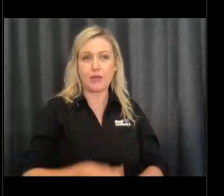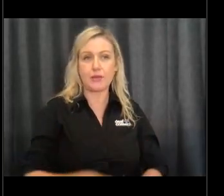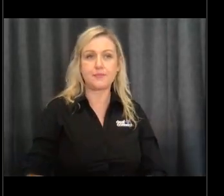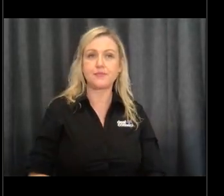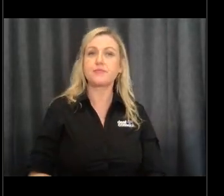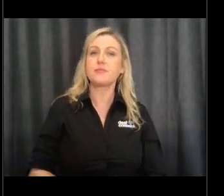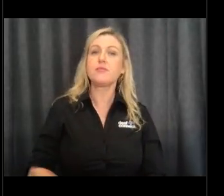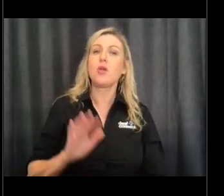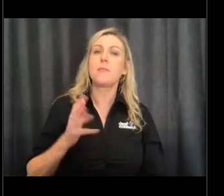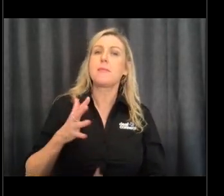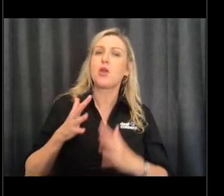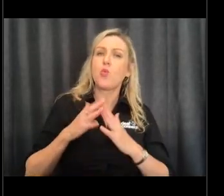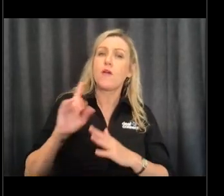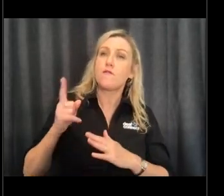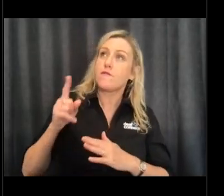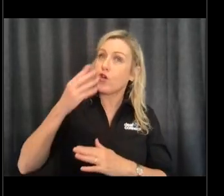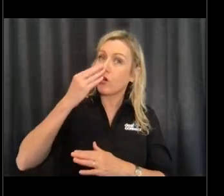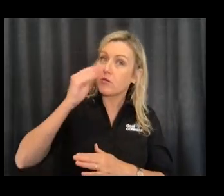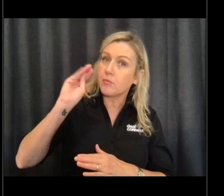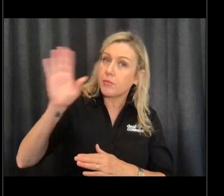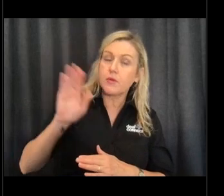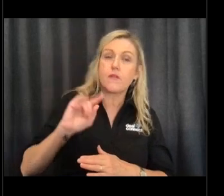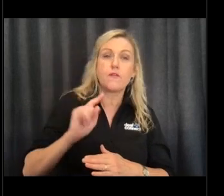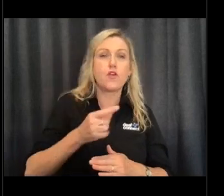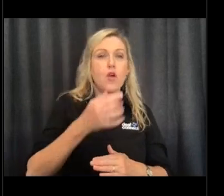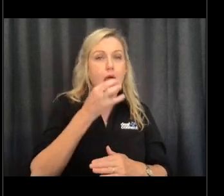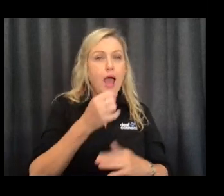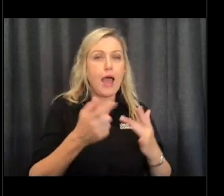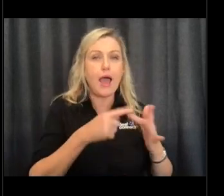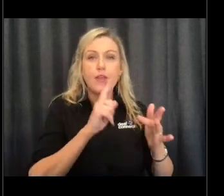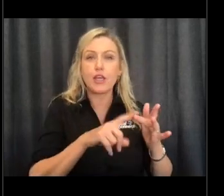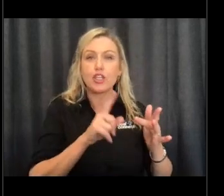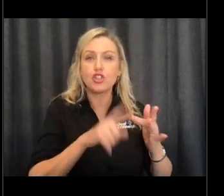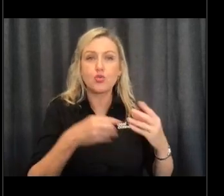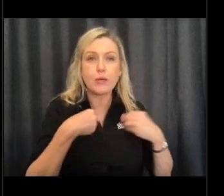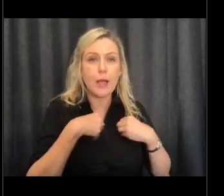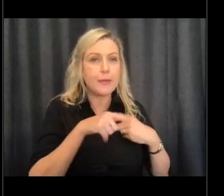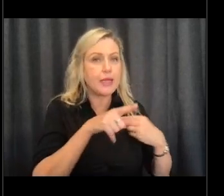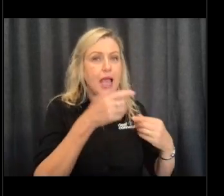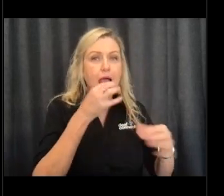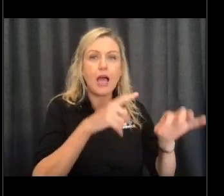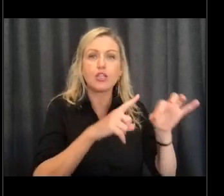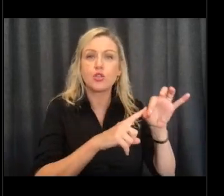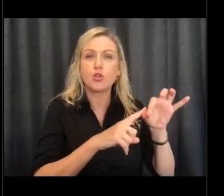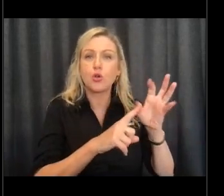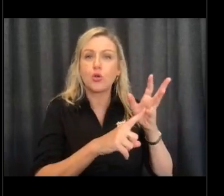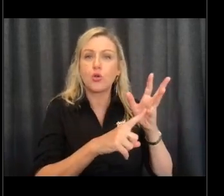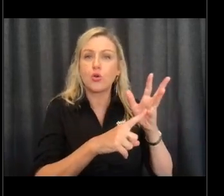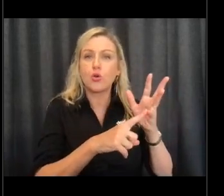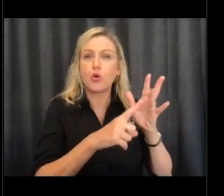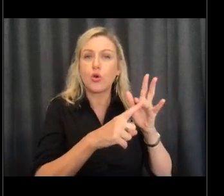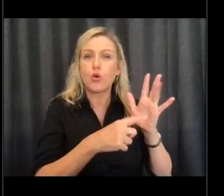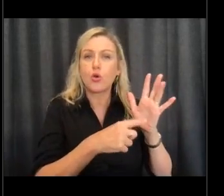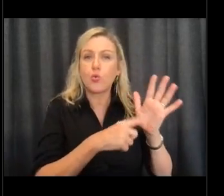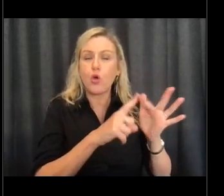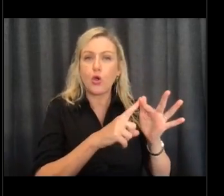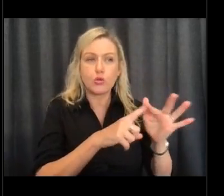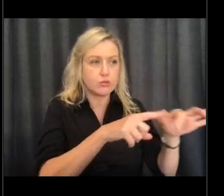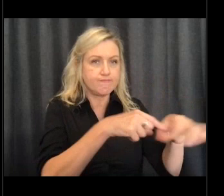before even advising your current insurer of your intention to cancel? Sure. There is absolutely wrong with shopping around.